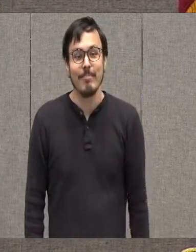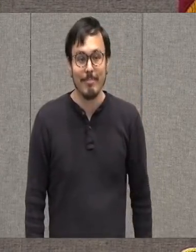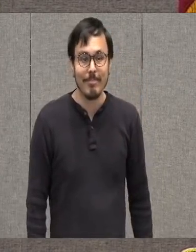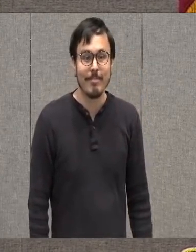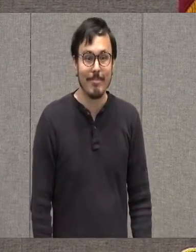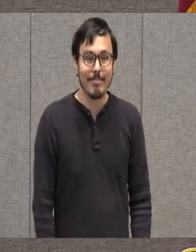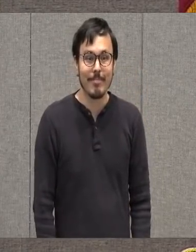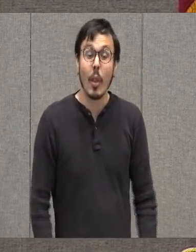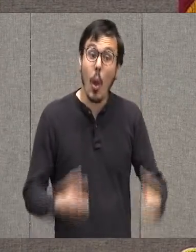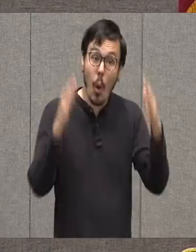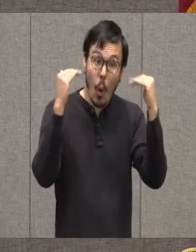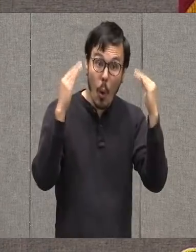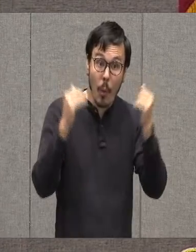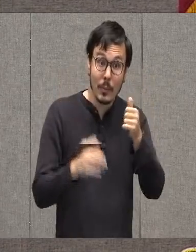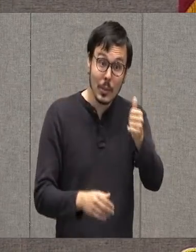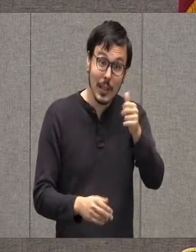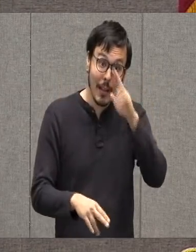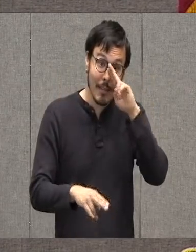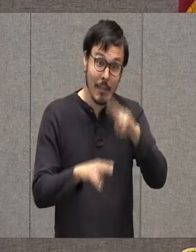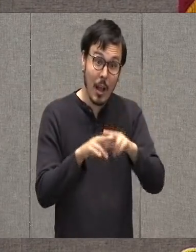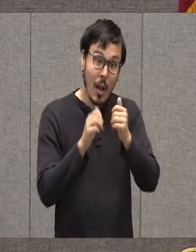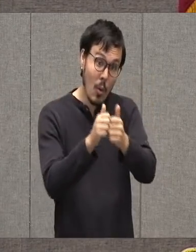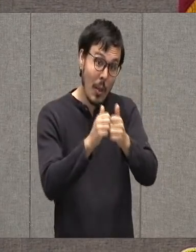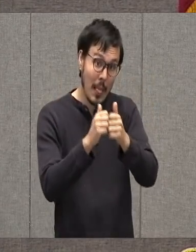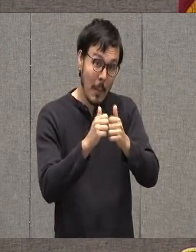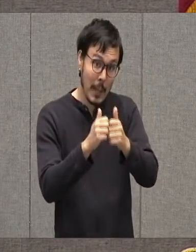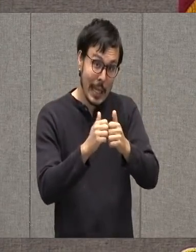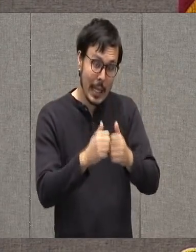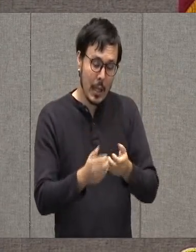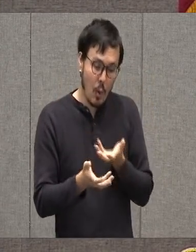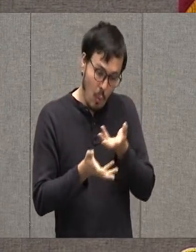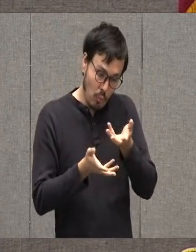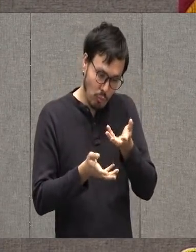I hope you had fun with me today working on our number of the day 15.